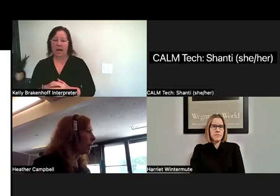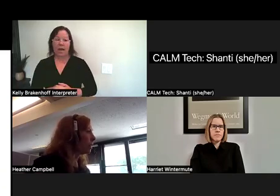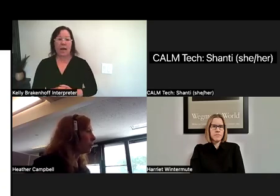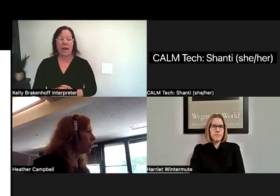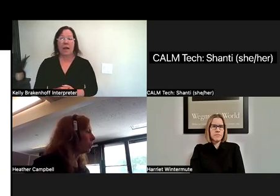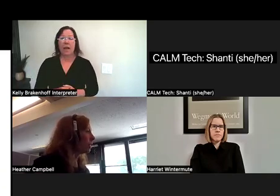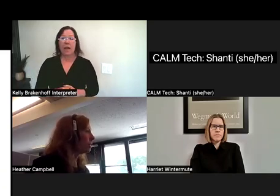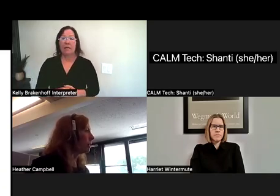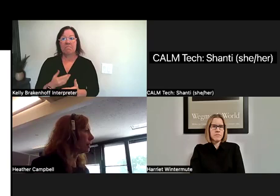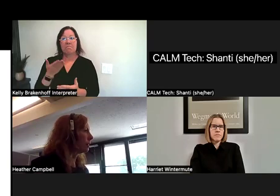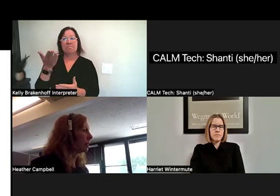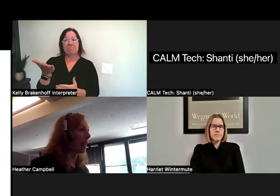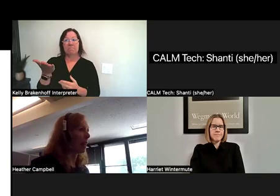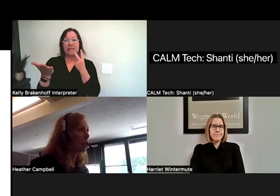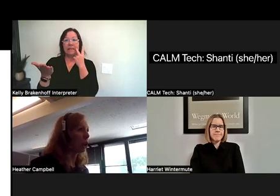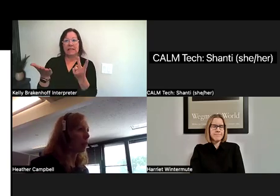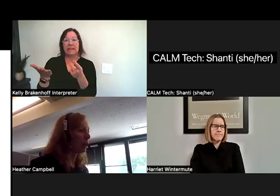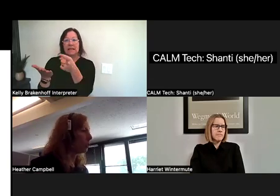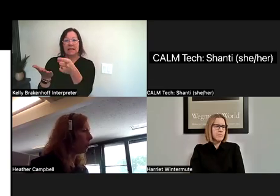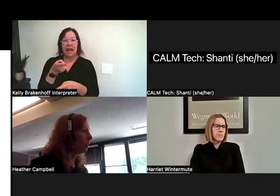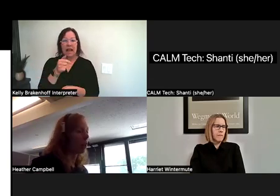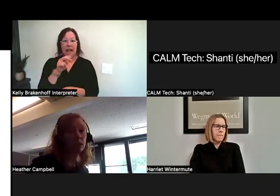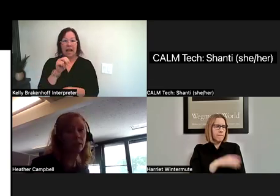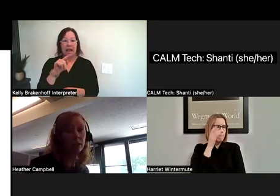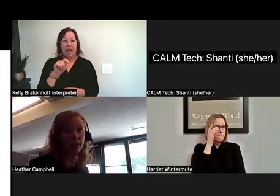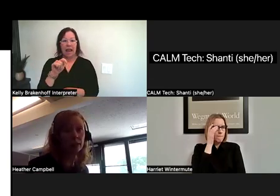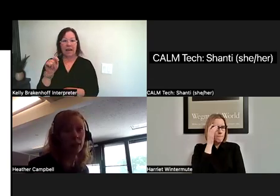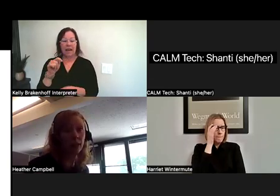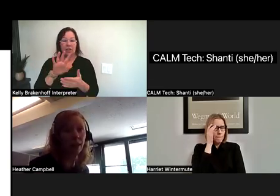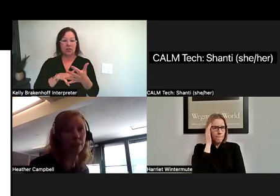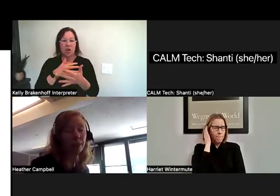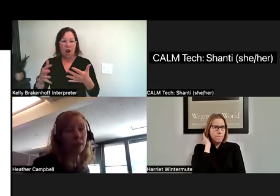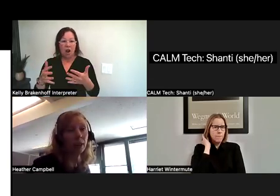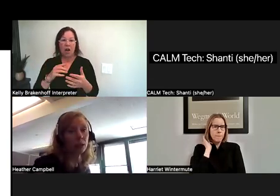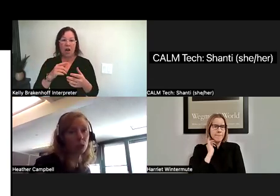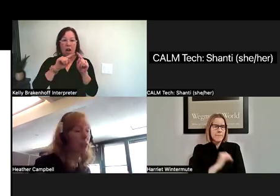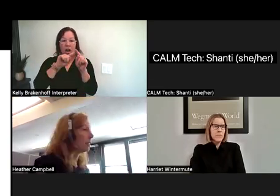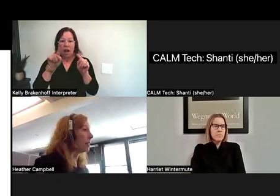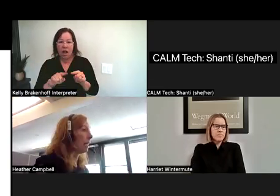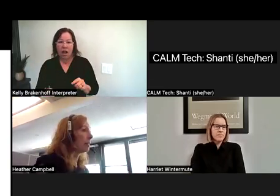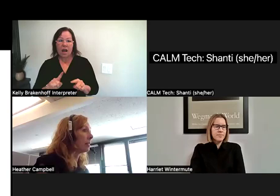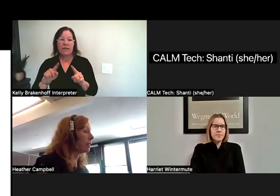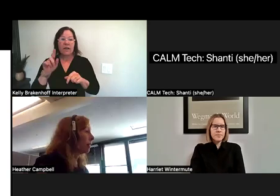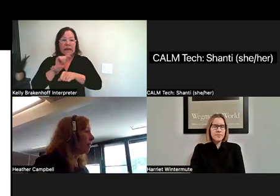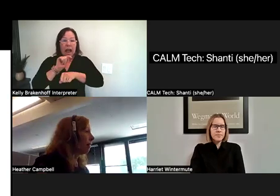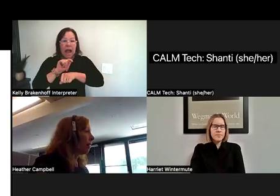And the next thing is this Gantt chart view that has all the associated date,